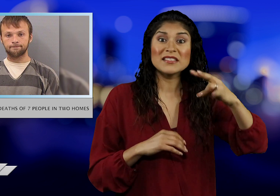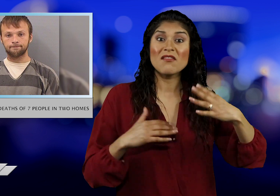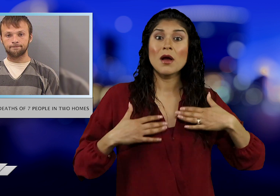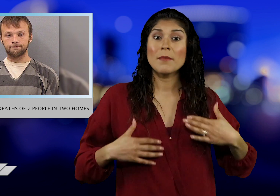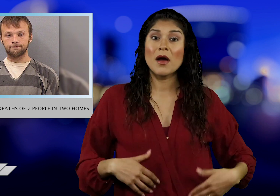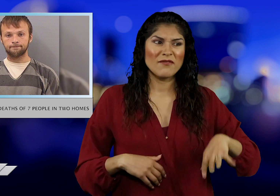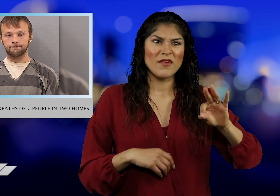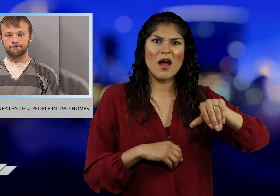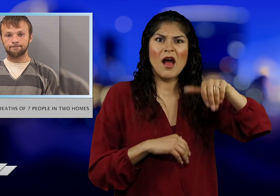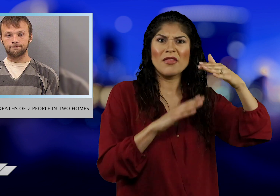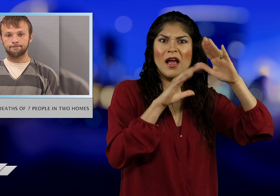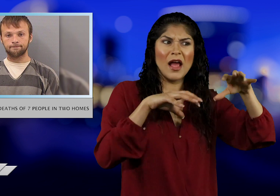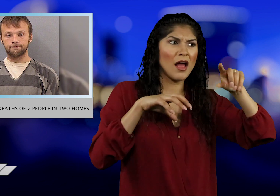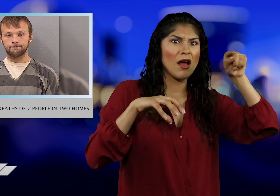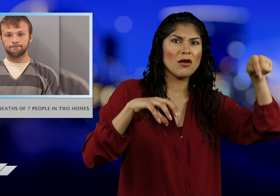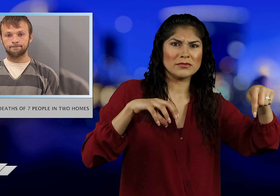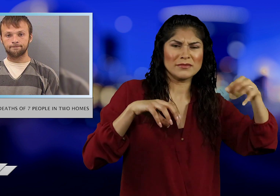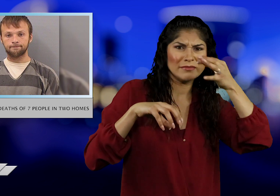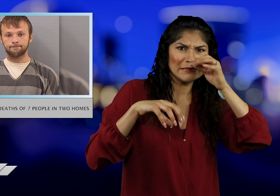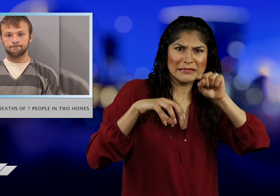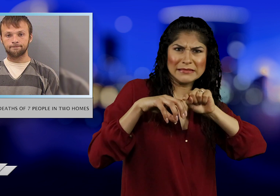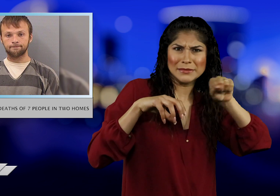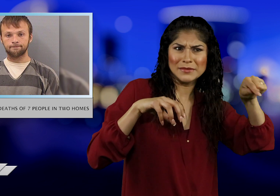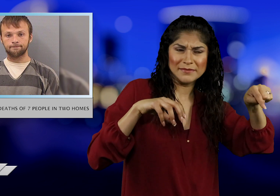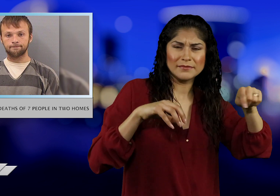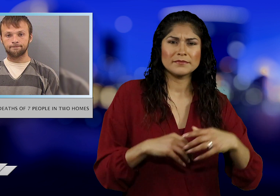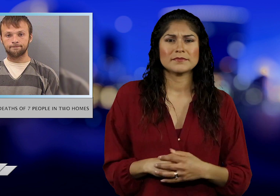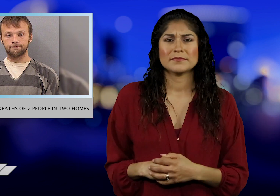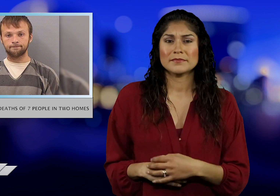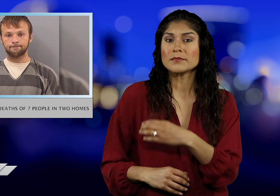A seventh person was found dead in a house not far away.